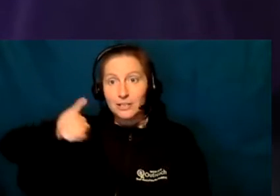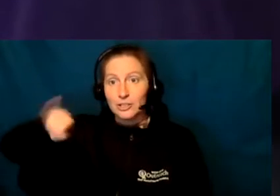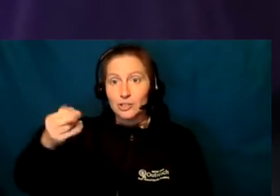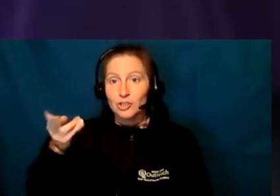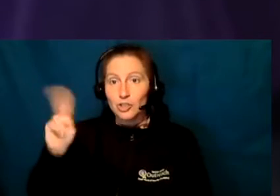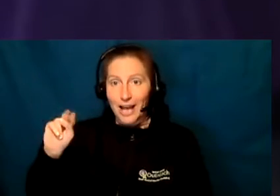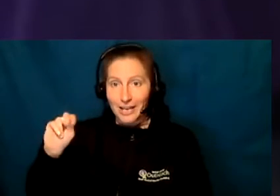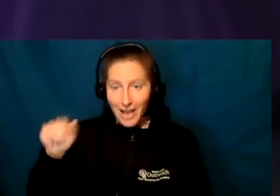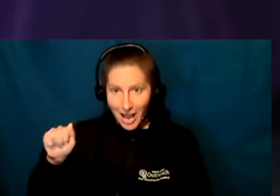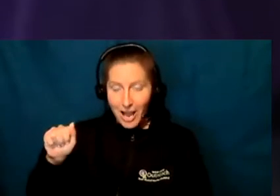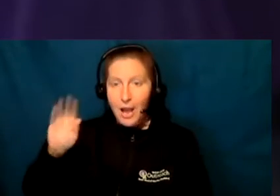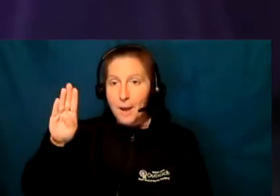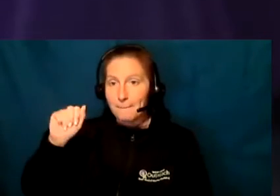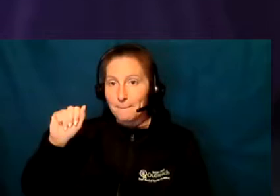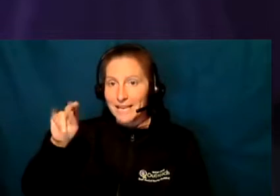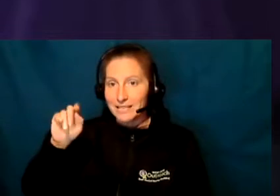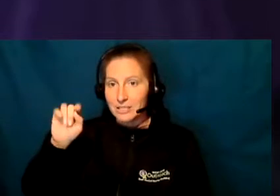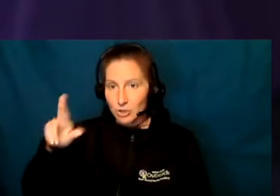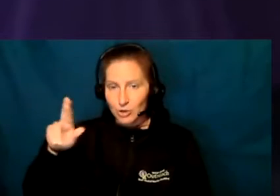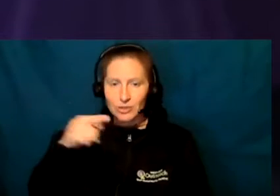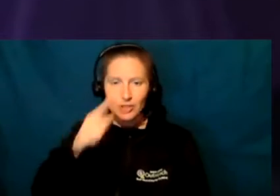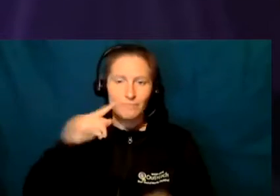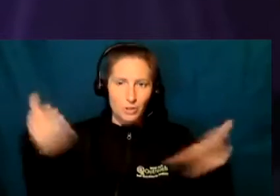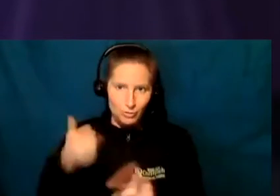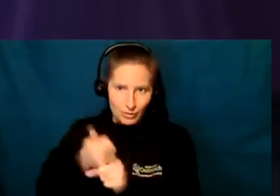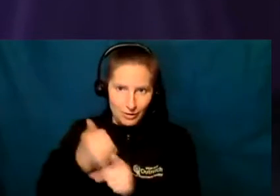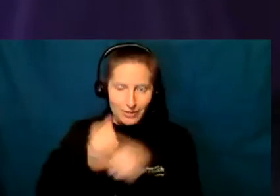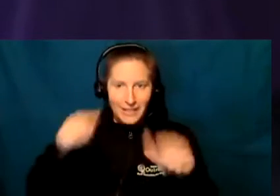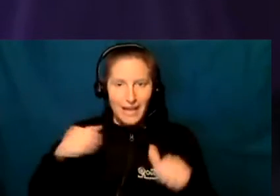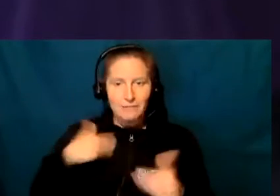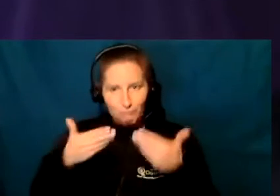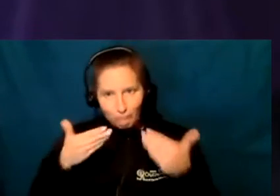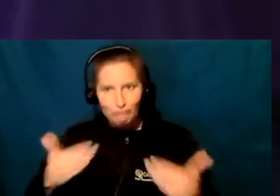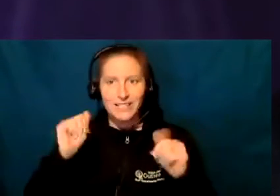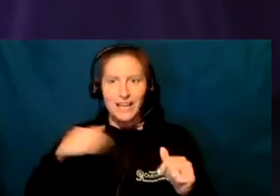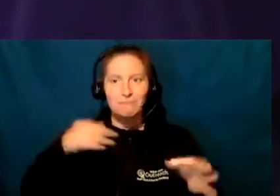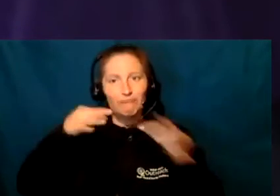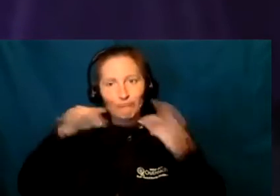I'll let her introduce herself the rest of the way and give you more about her background.